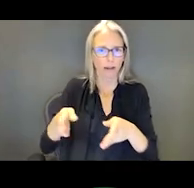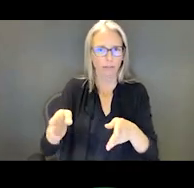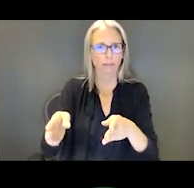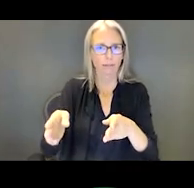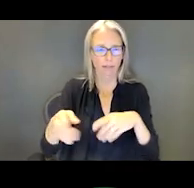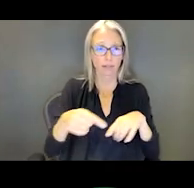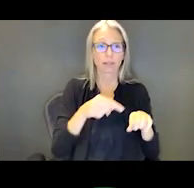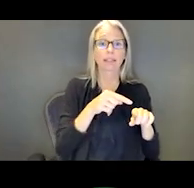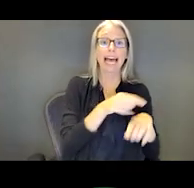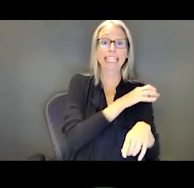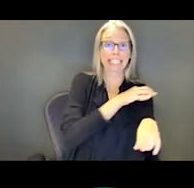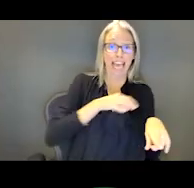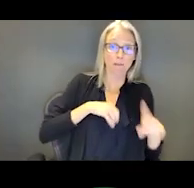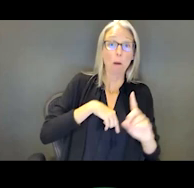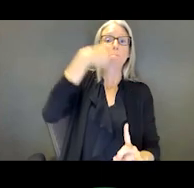the parks and they're doing the work.